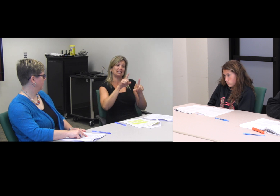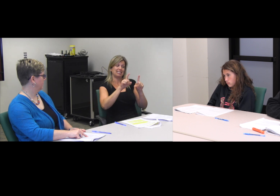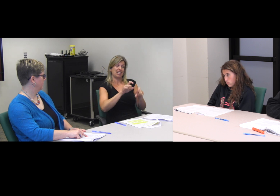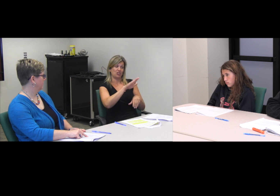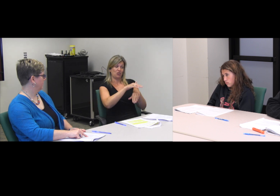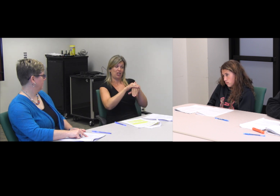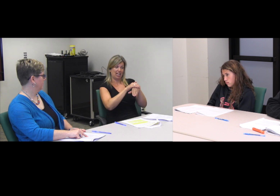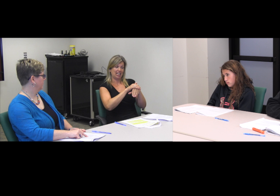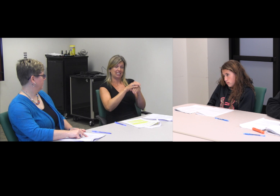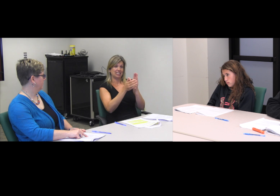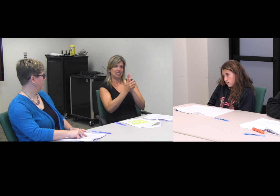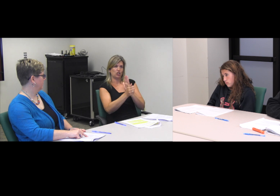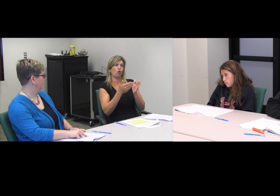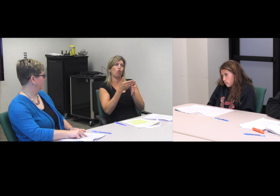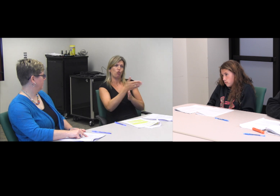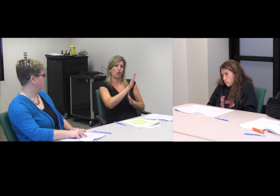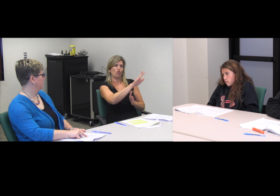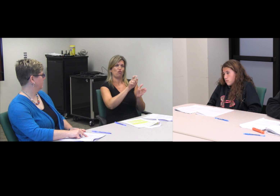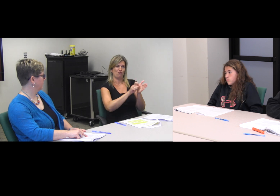So, we could test her written English skills